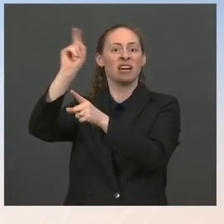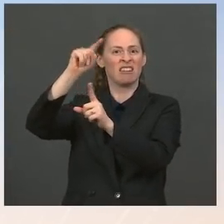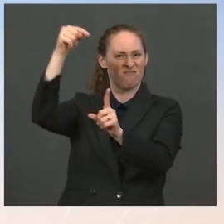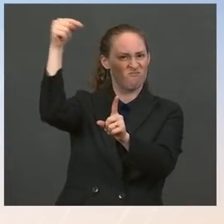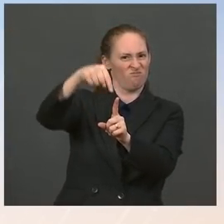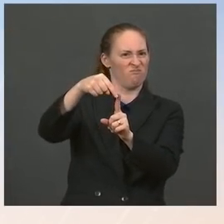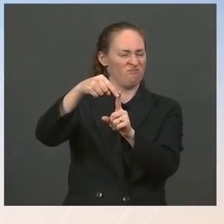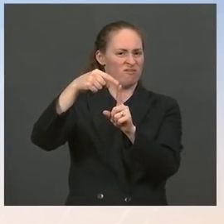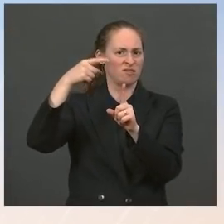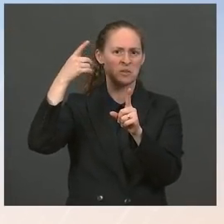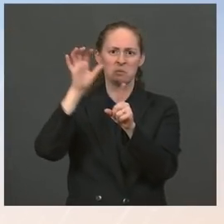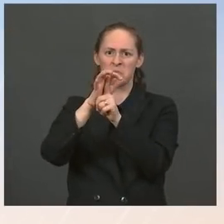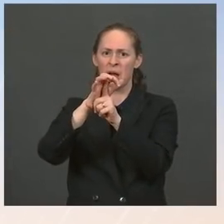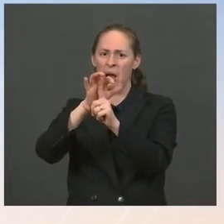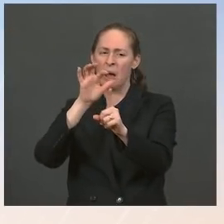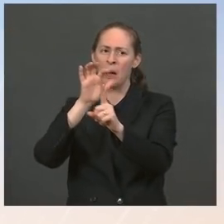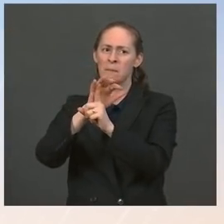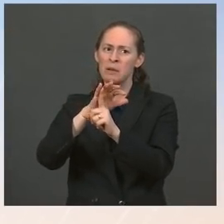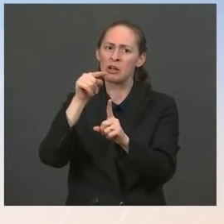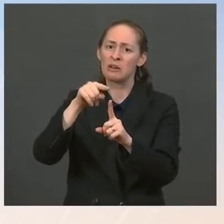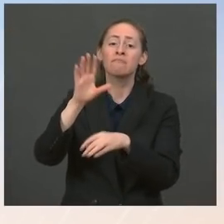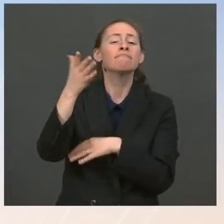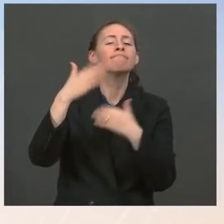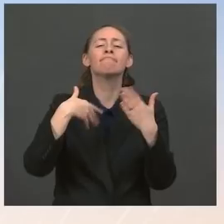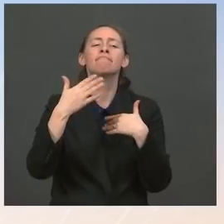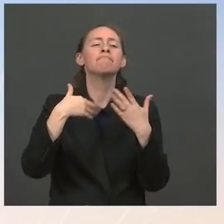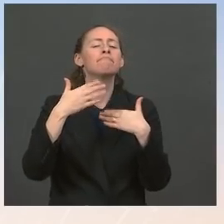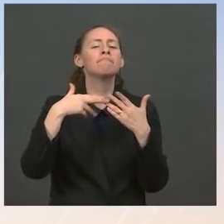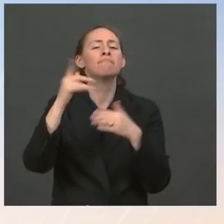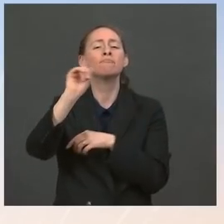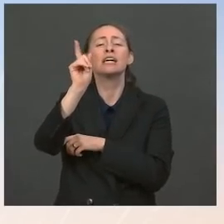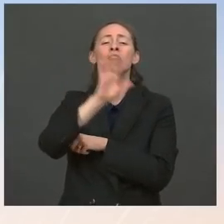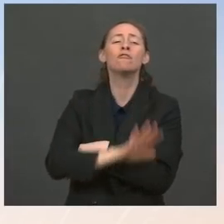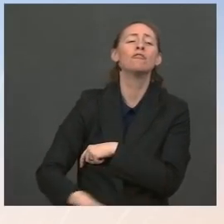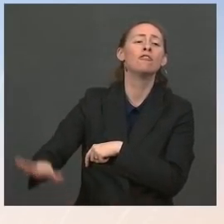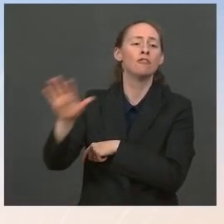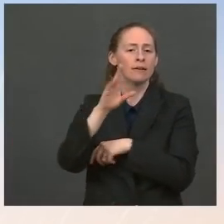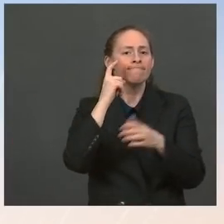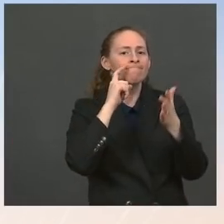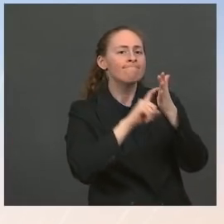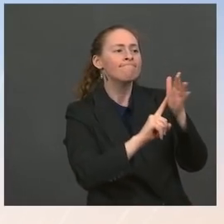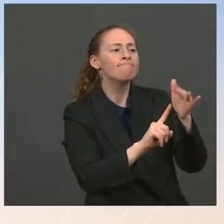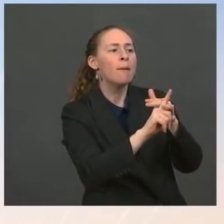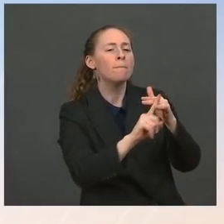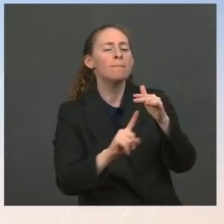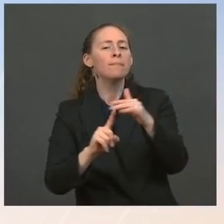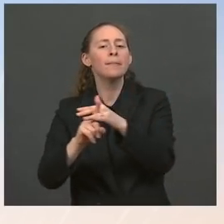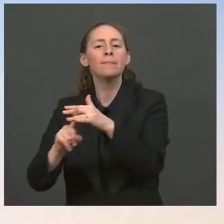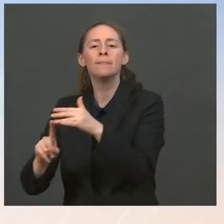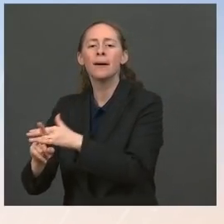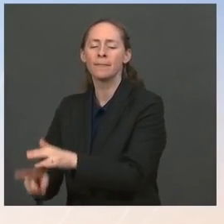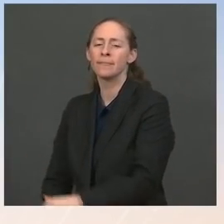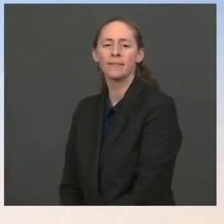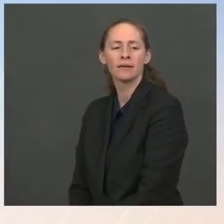I mean, anywhere in the country you can see these issues. The Press: So, are they not the bottleneck anymore? Secretary Buttigieg: Huh? The Press: Are they not the bottleneck anymore? Is it moving to -- Secretary Buttigieg: What I'm saying is it's not